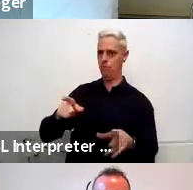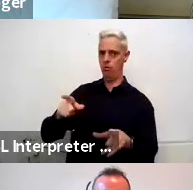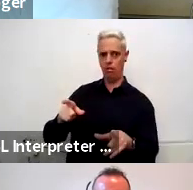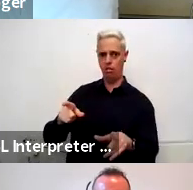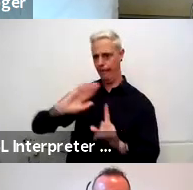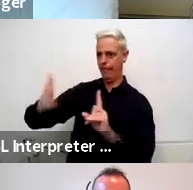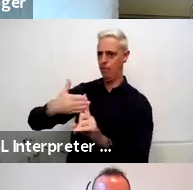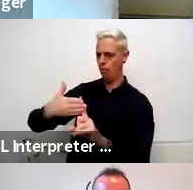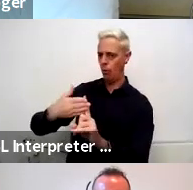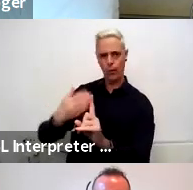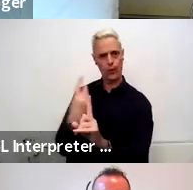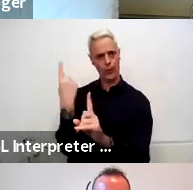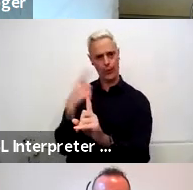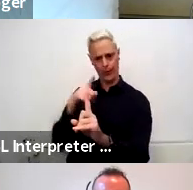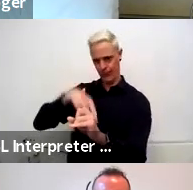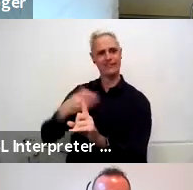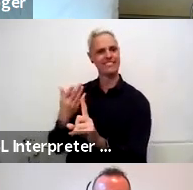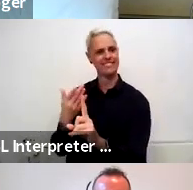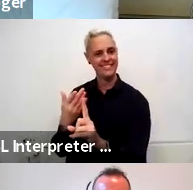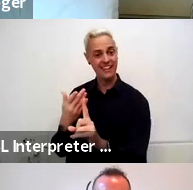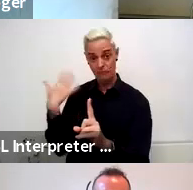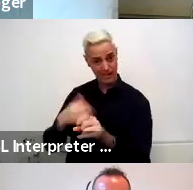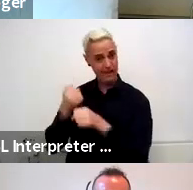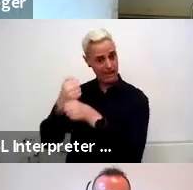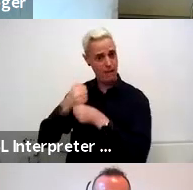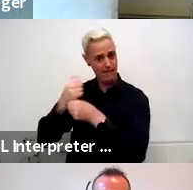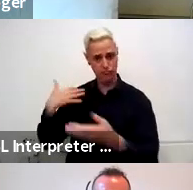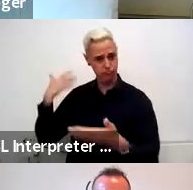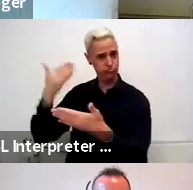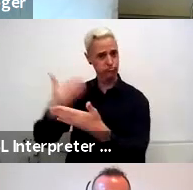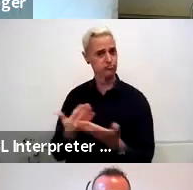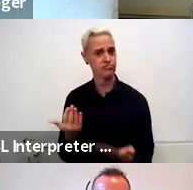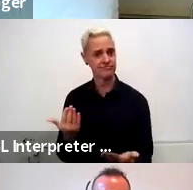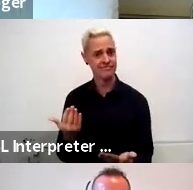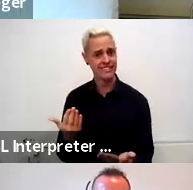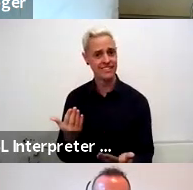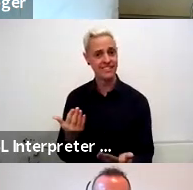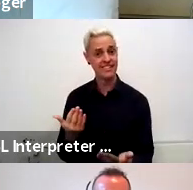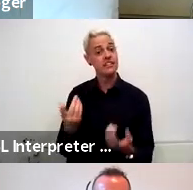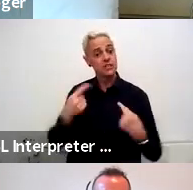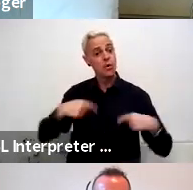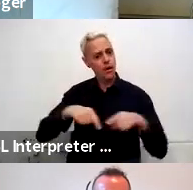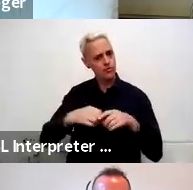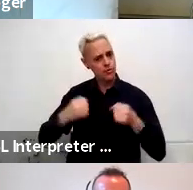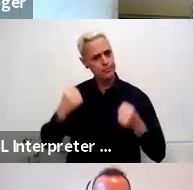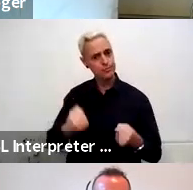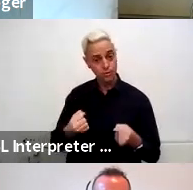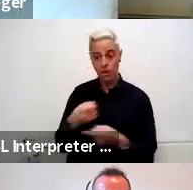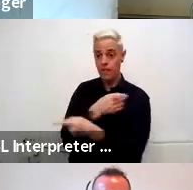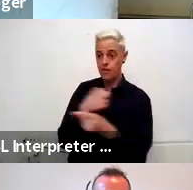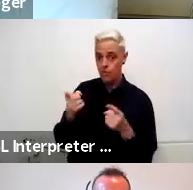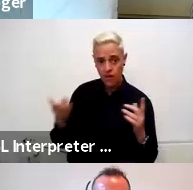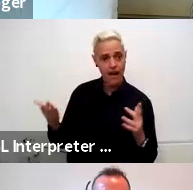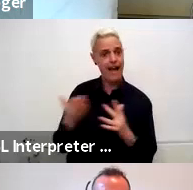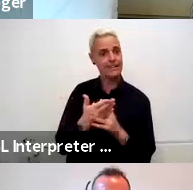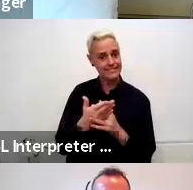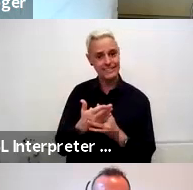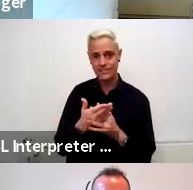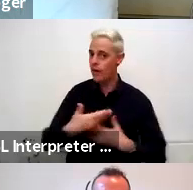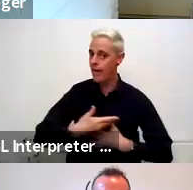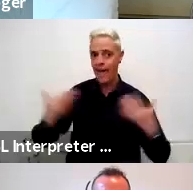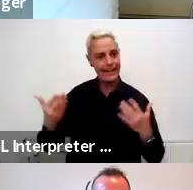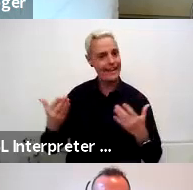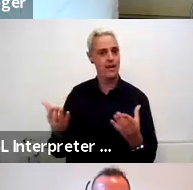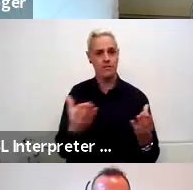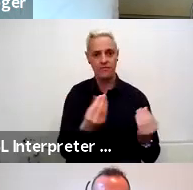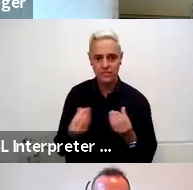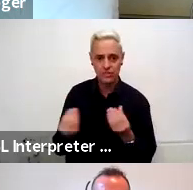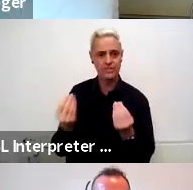I've consistently campaigned on that throughout. And, and we need to make sure that you have access to all the facilities that you need.